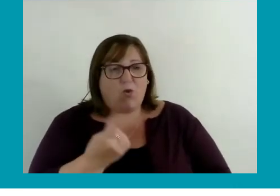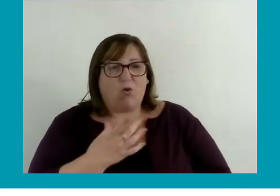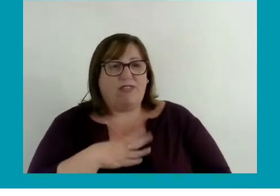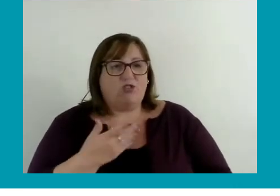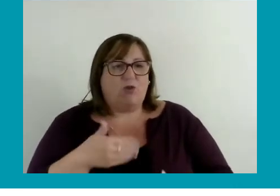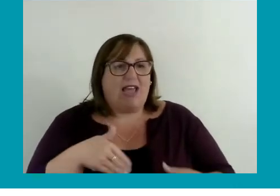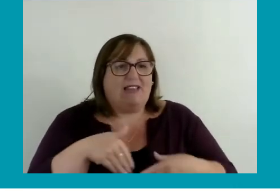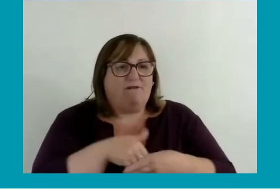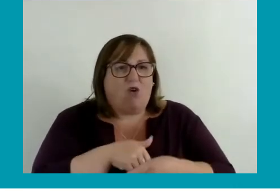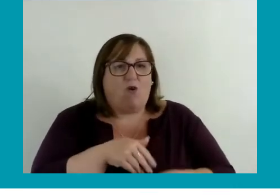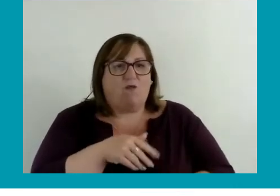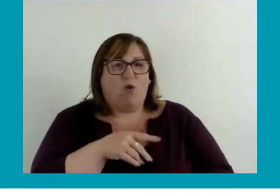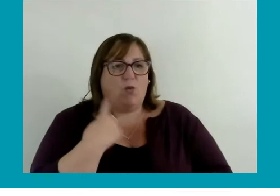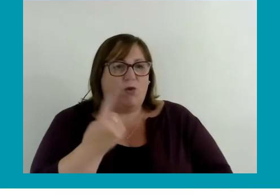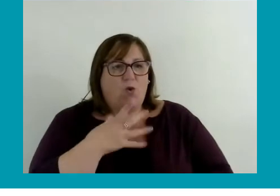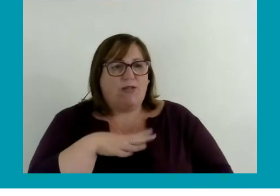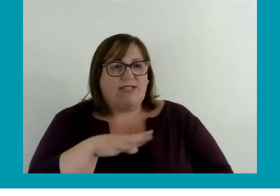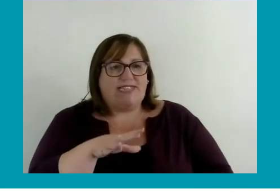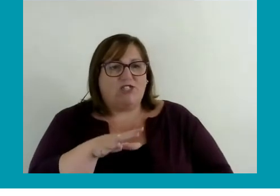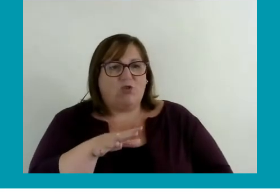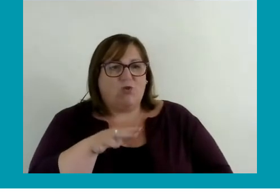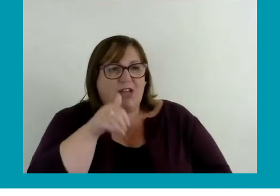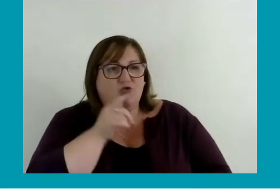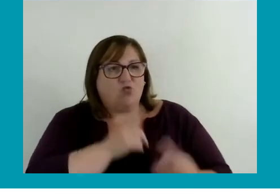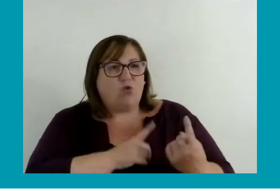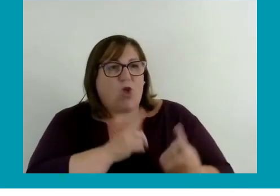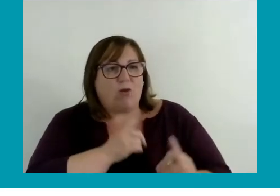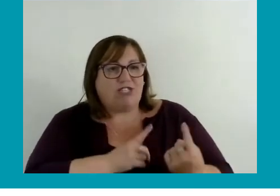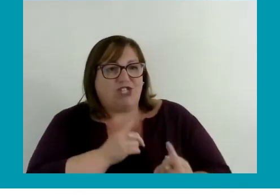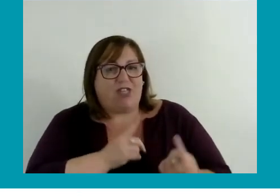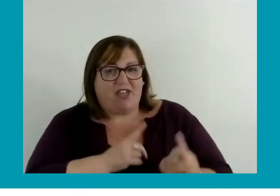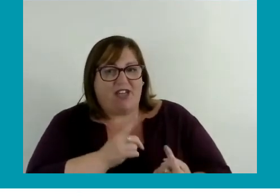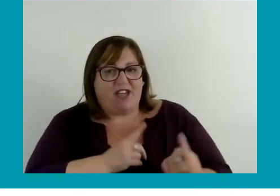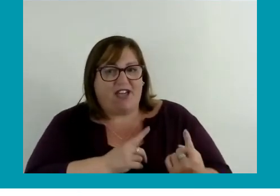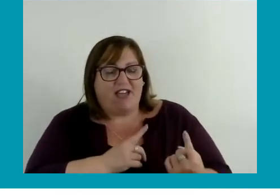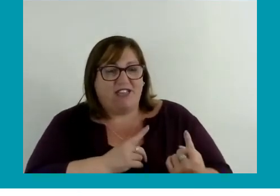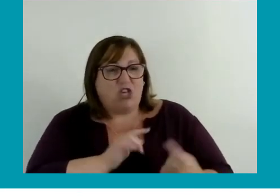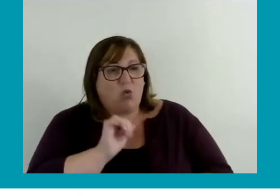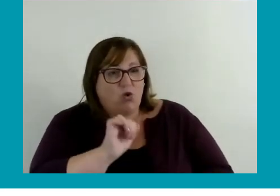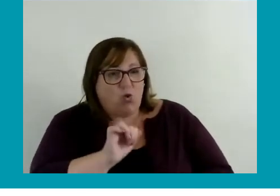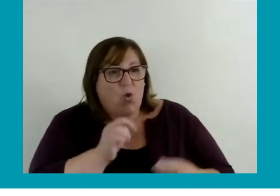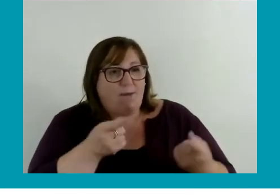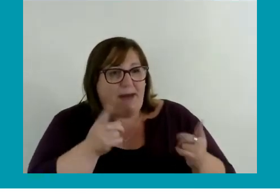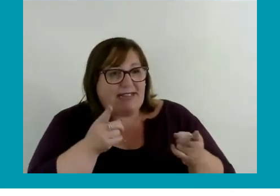to your monitor is getting to know you directly he's making himself aware he's educating himself